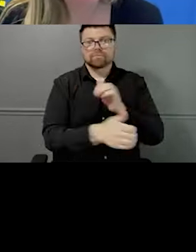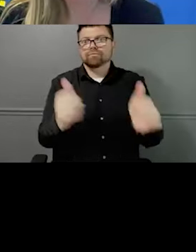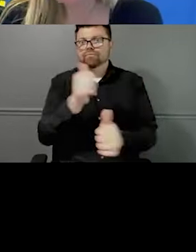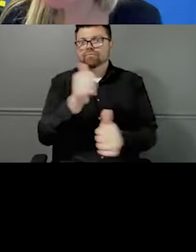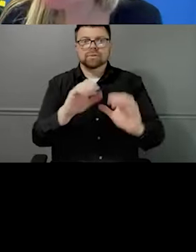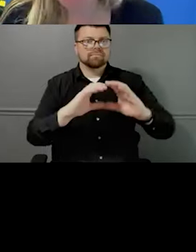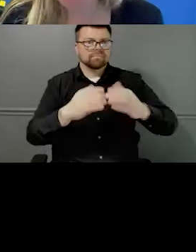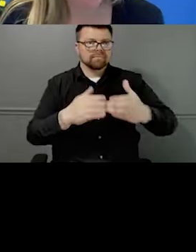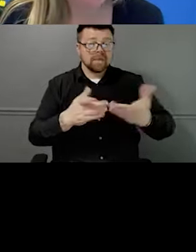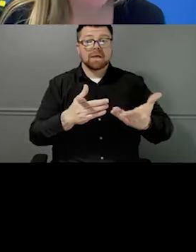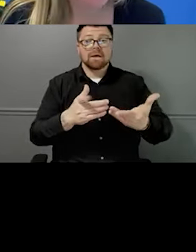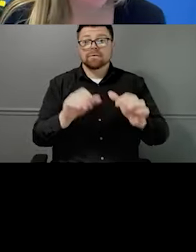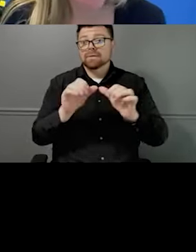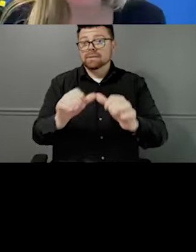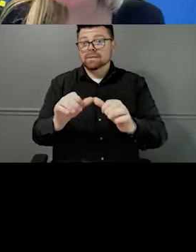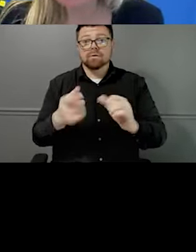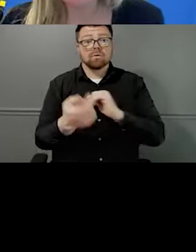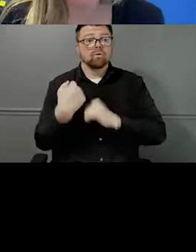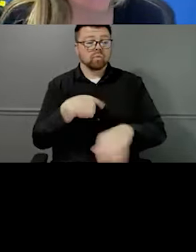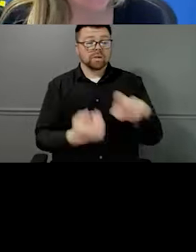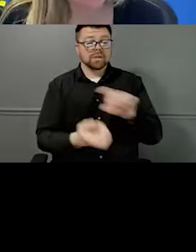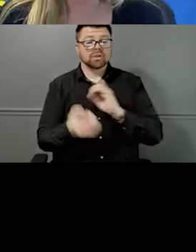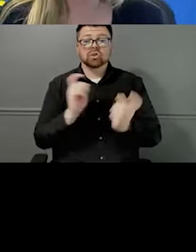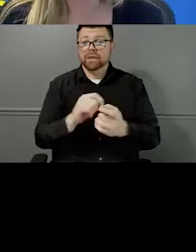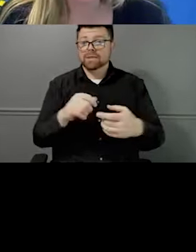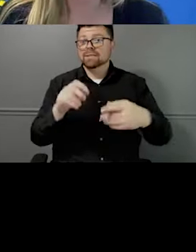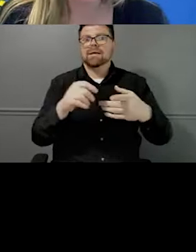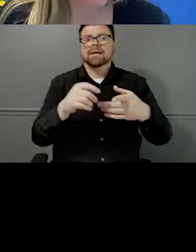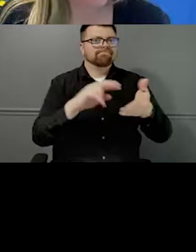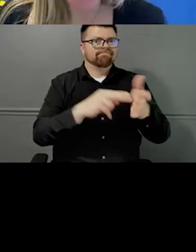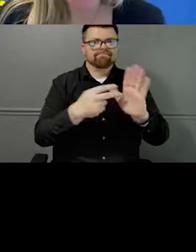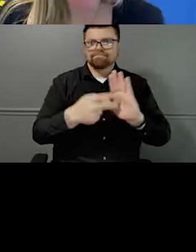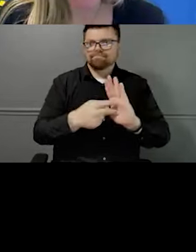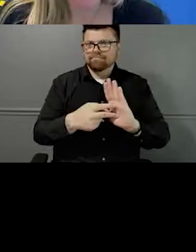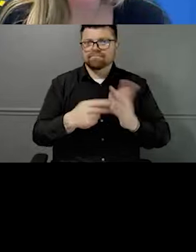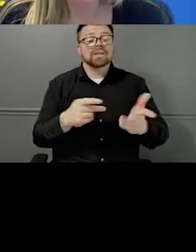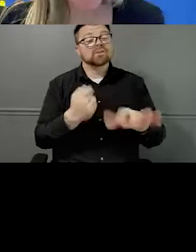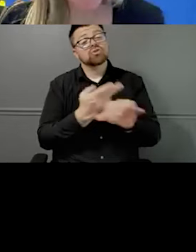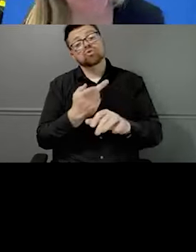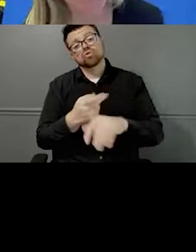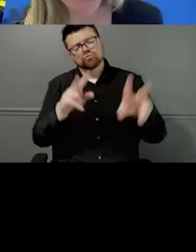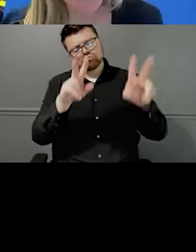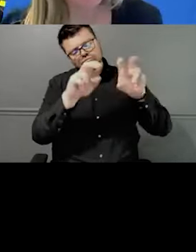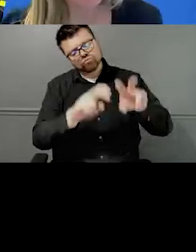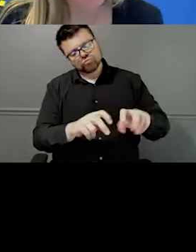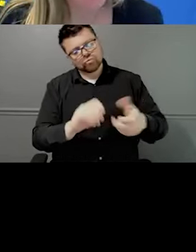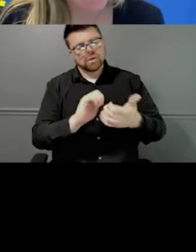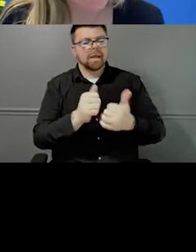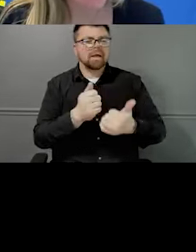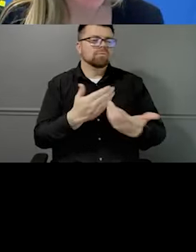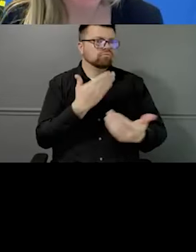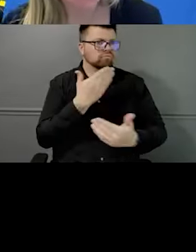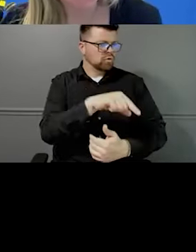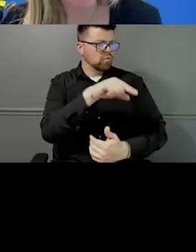we have changed that terminology. It is still used to assess how well-qualified the individual team